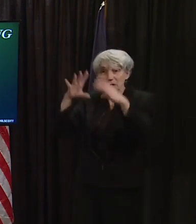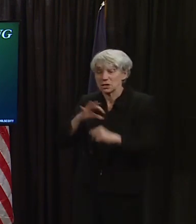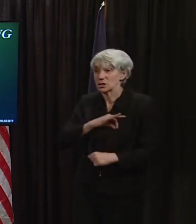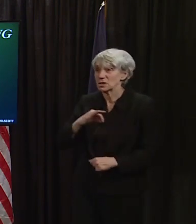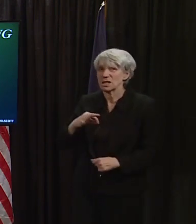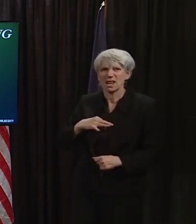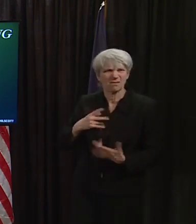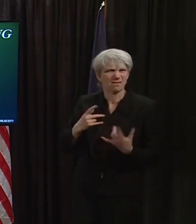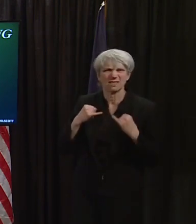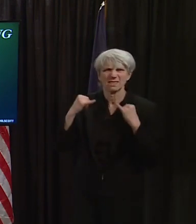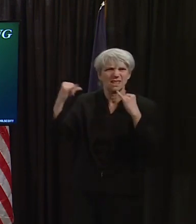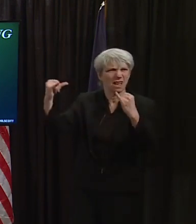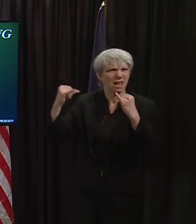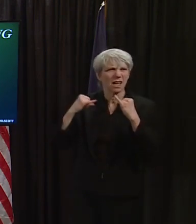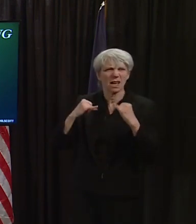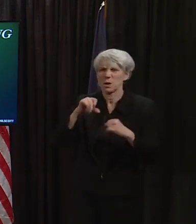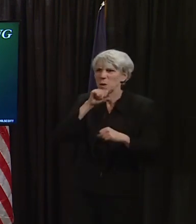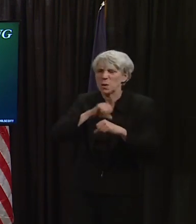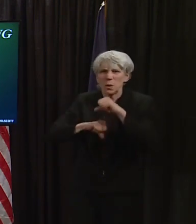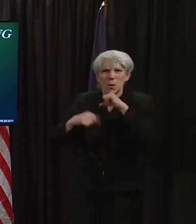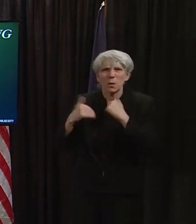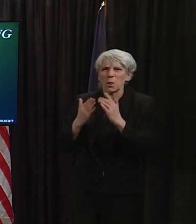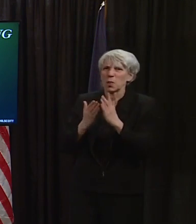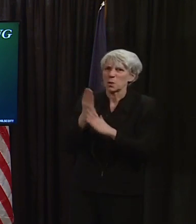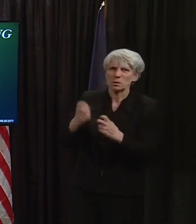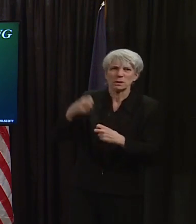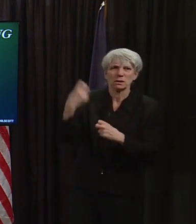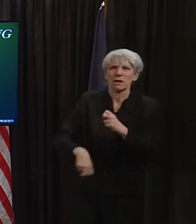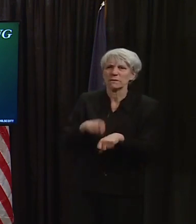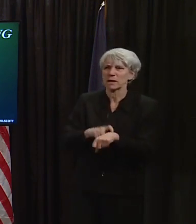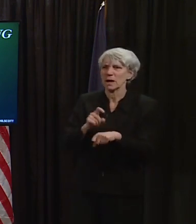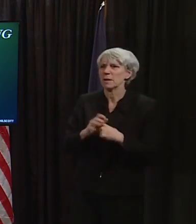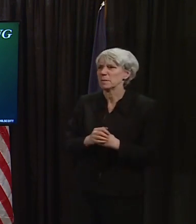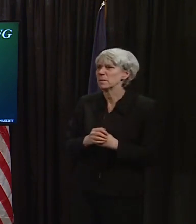It is the defining characteristics of the um micron variant that formed the